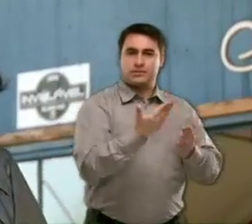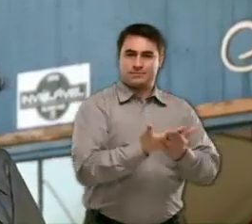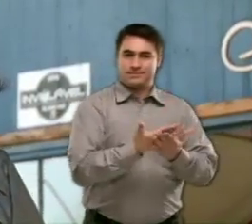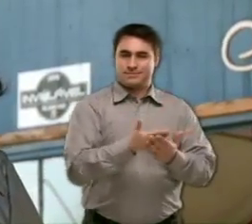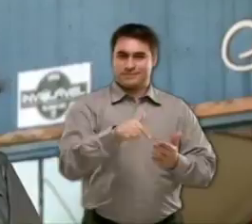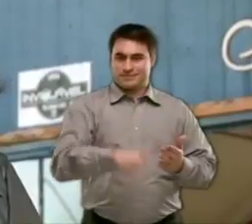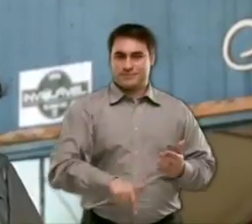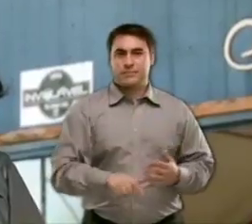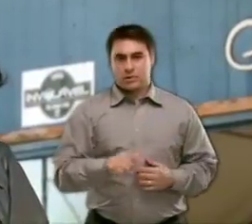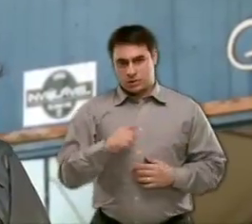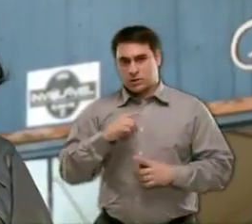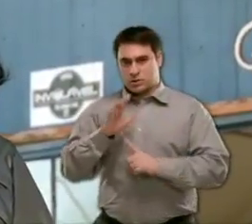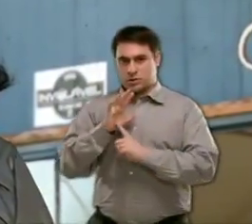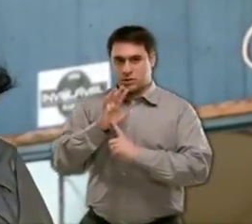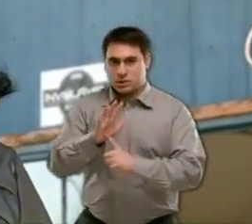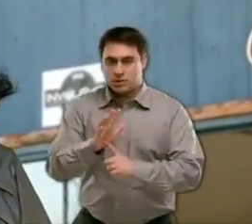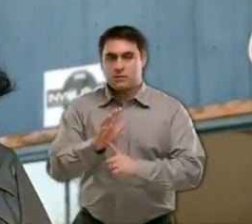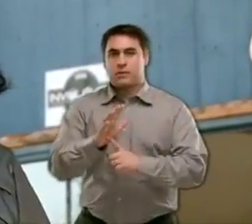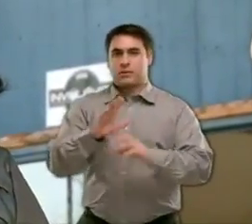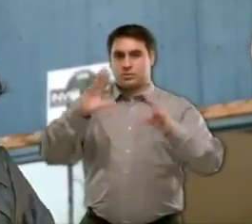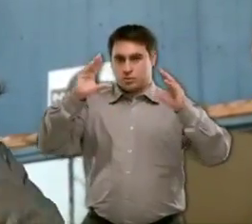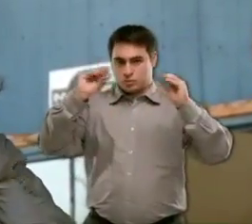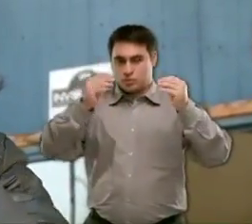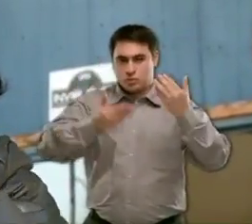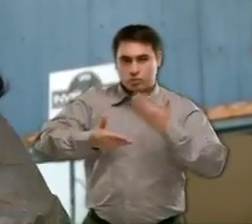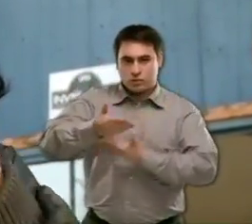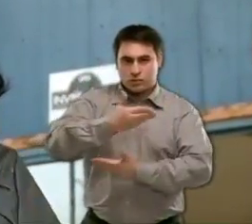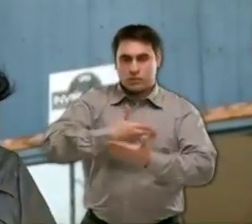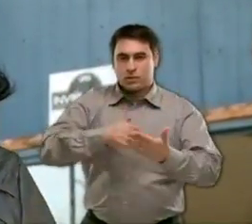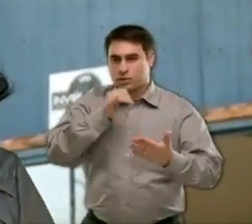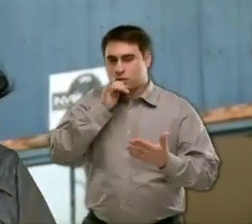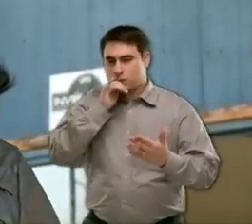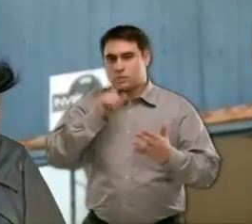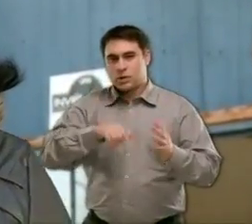They have service in the opposite shift, they are divided into groups (ANGELITA MARIA SCHNEIDER - PEDAGOGICAL COORDINATOR) we have direct contact with the Resource Room teacher